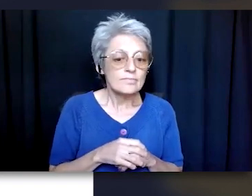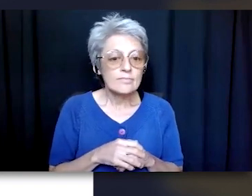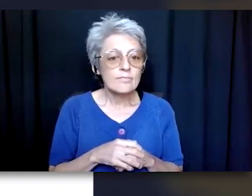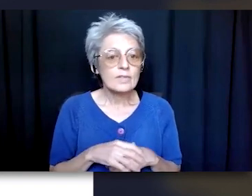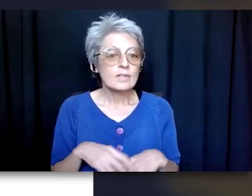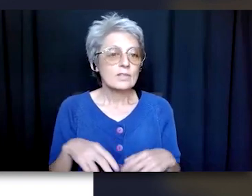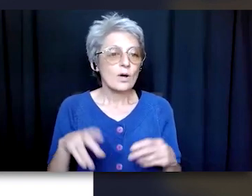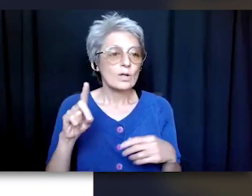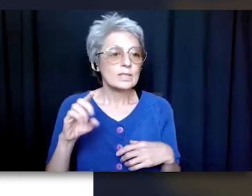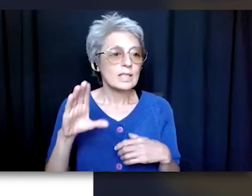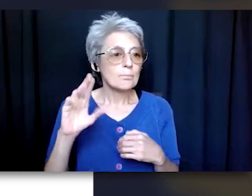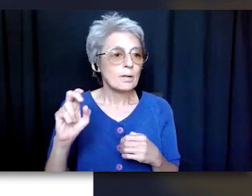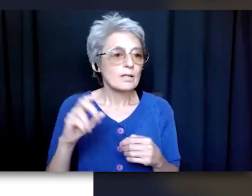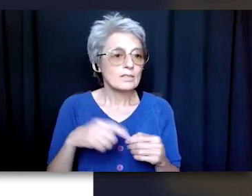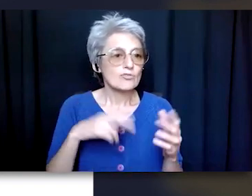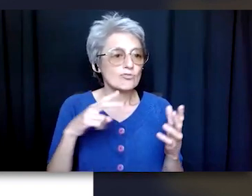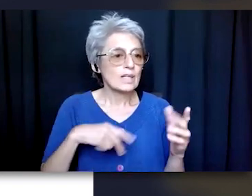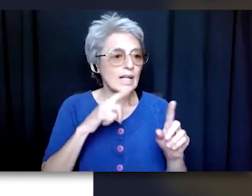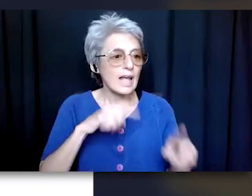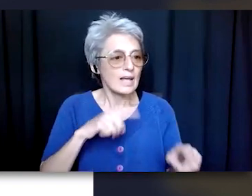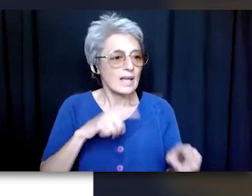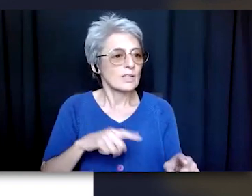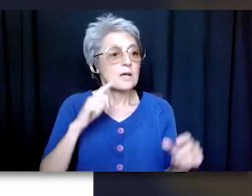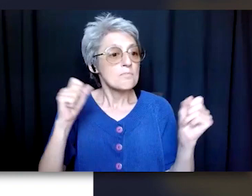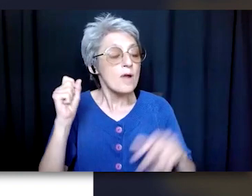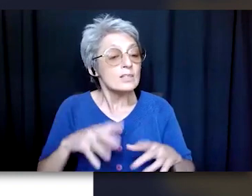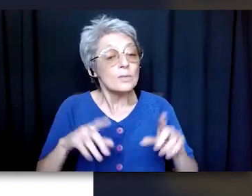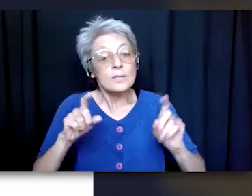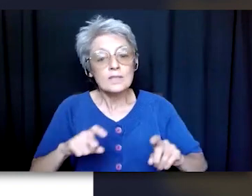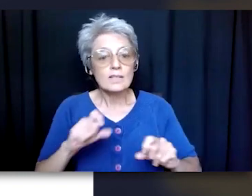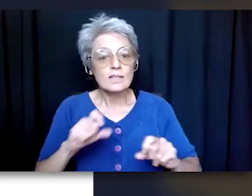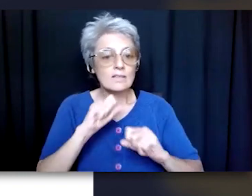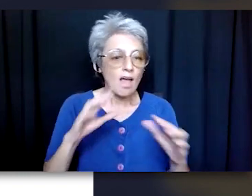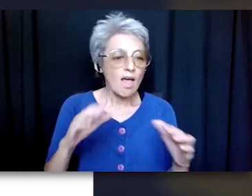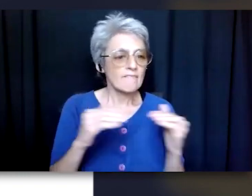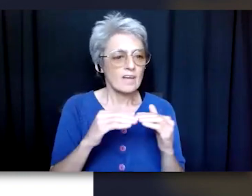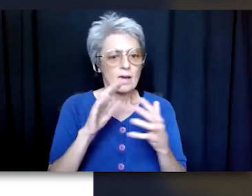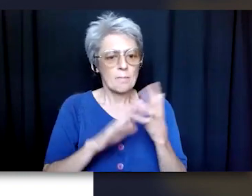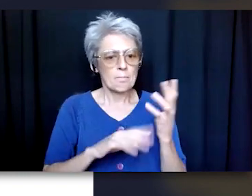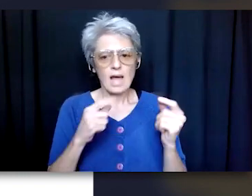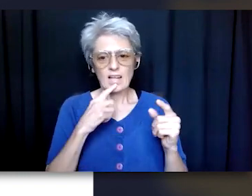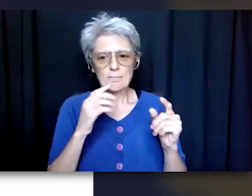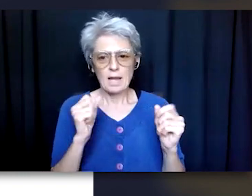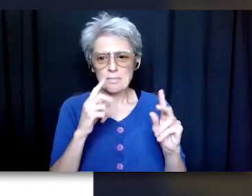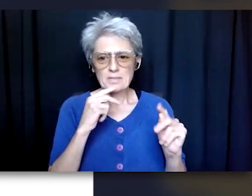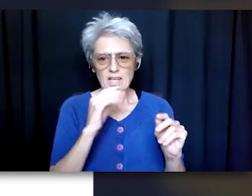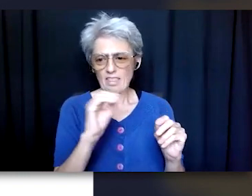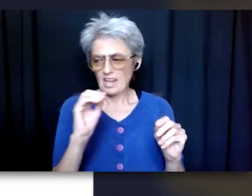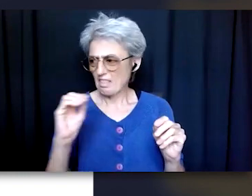brainstorming, tested it, nothing. Fair, quite a few nothings. Would you be able to